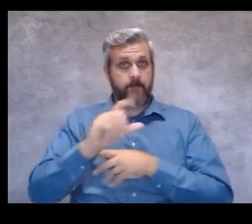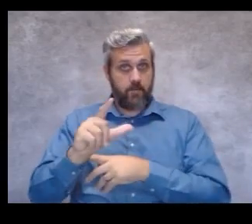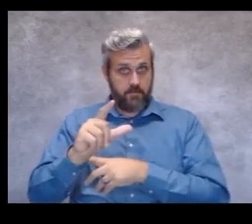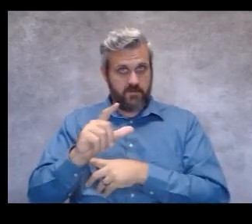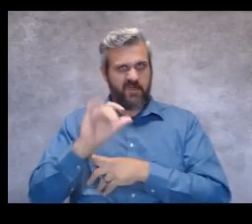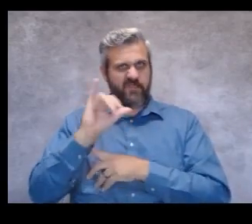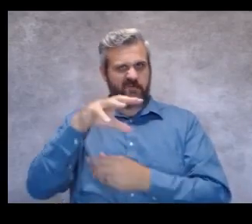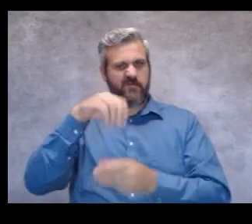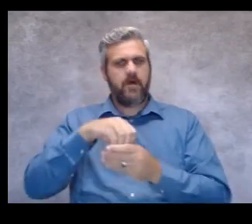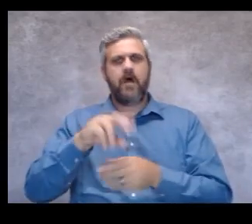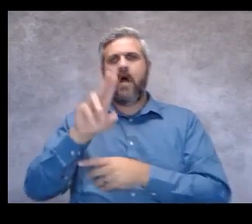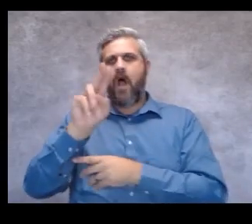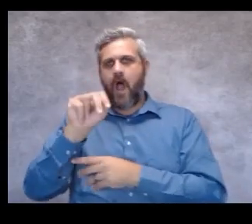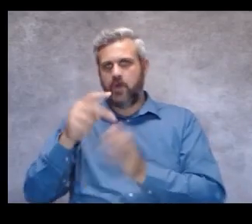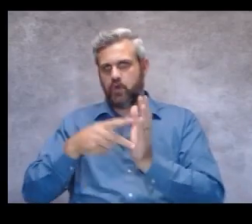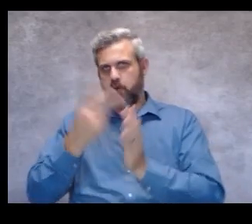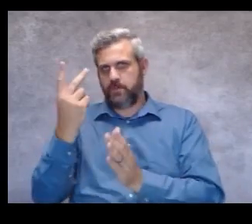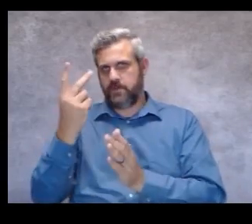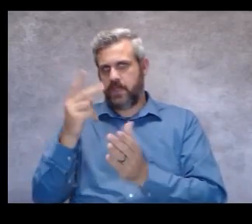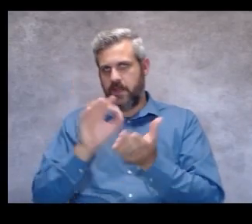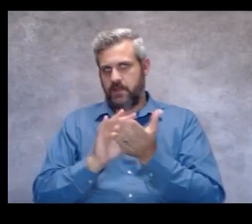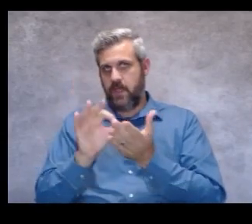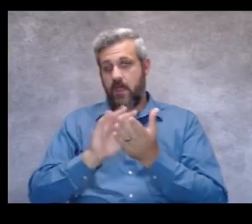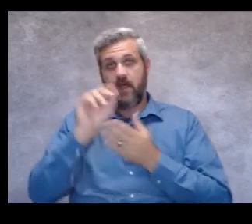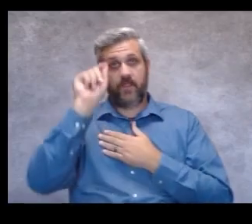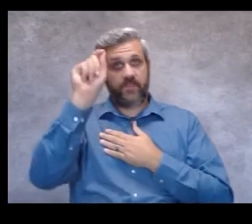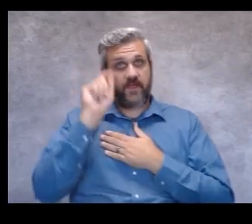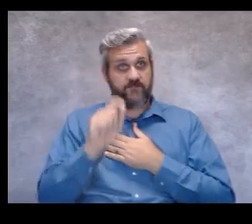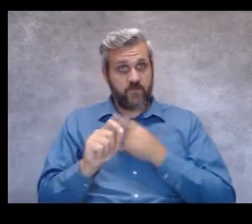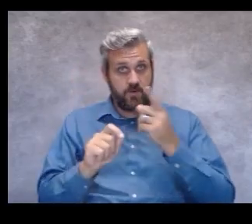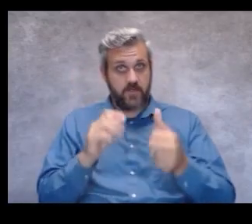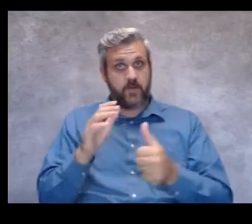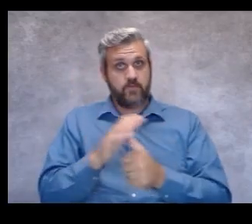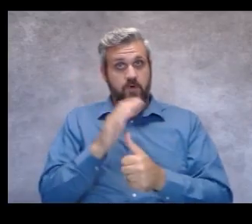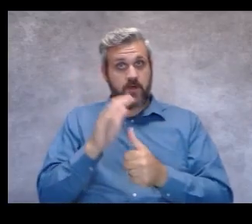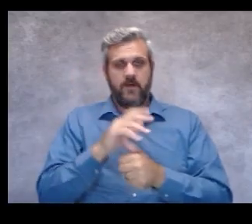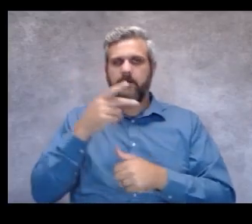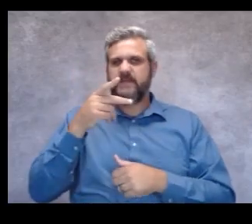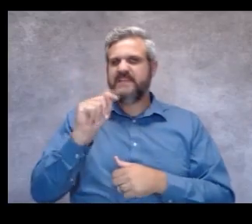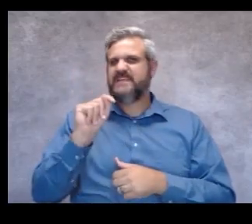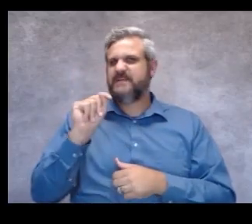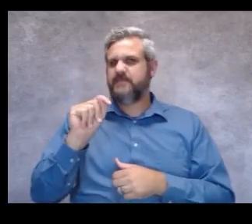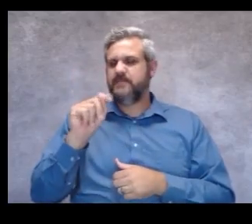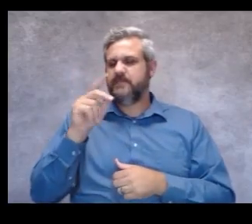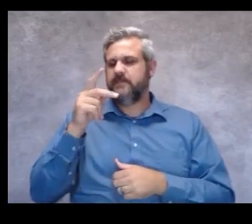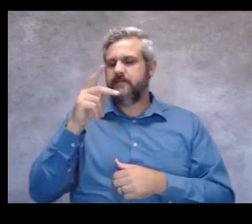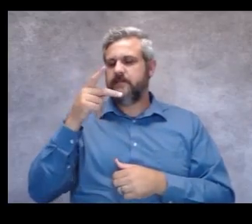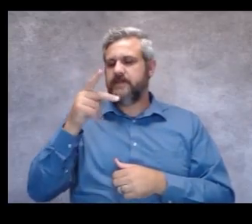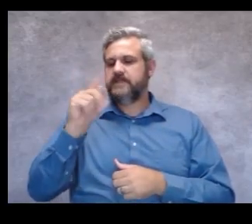unduplicated count. Therefore, the primary talent pool or PTP data should